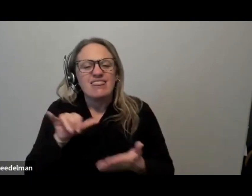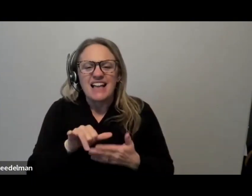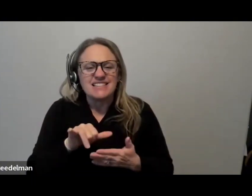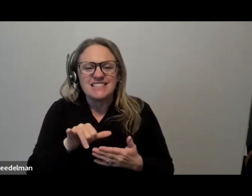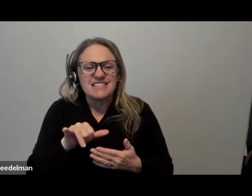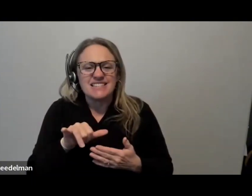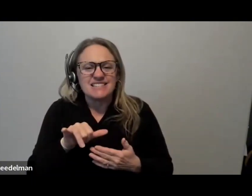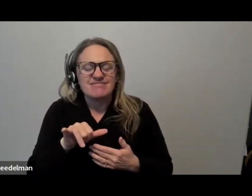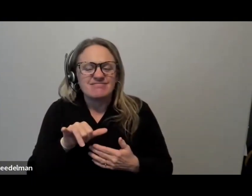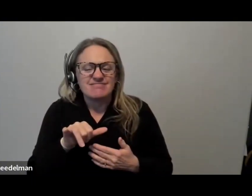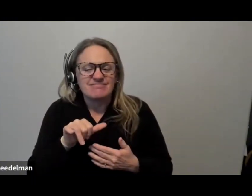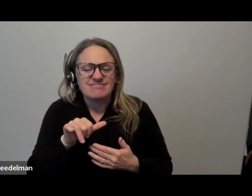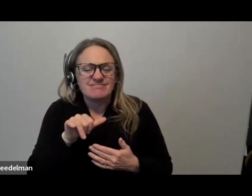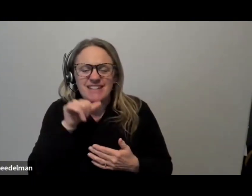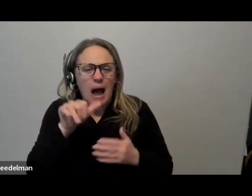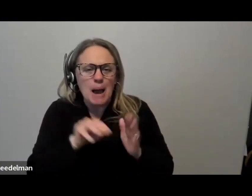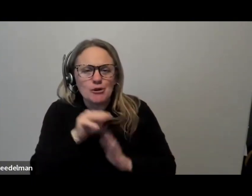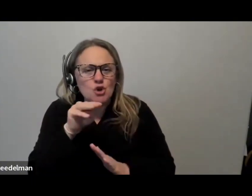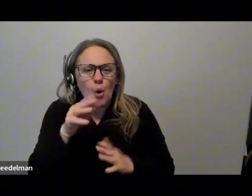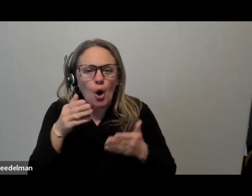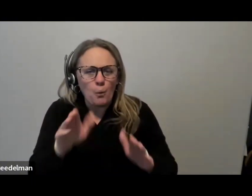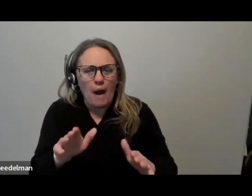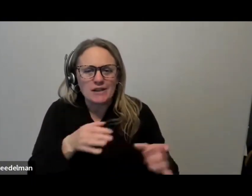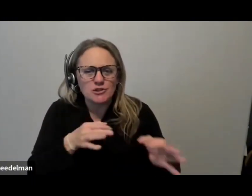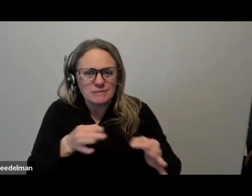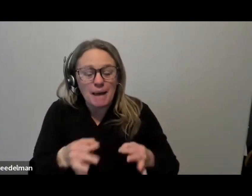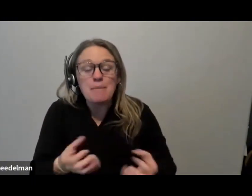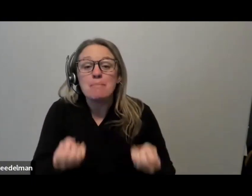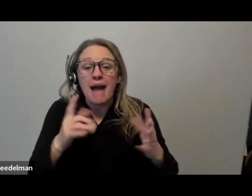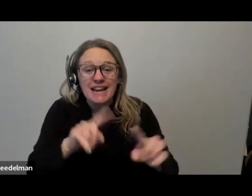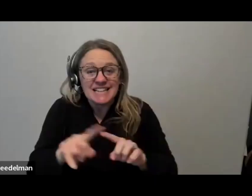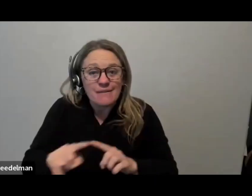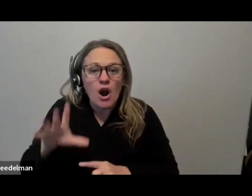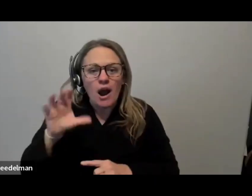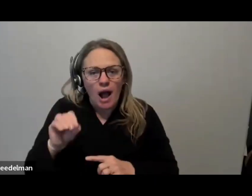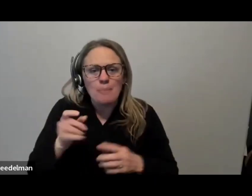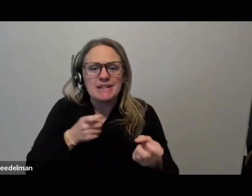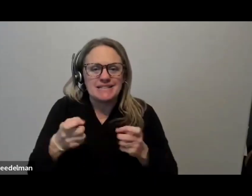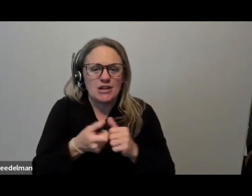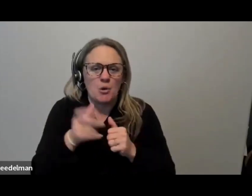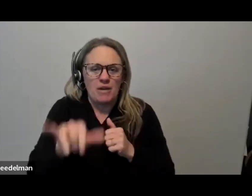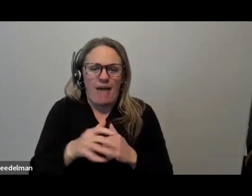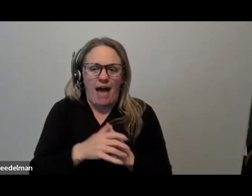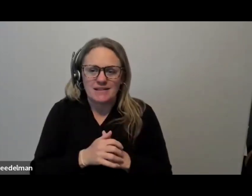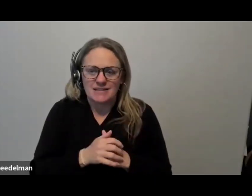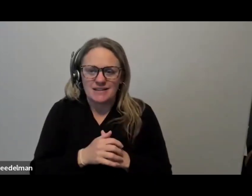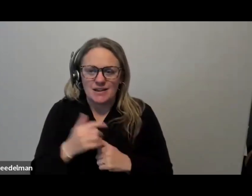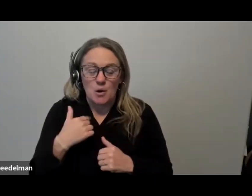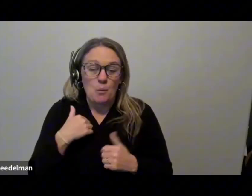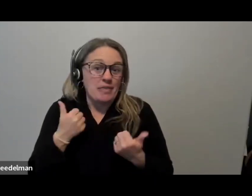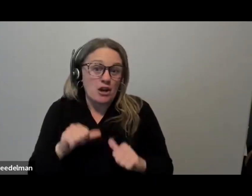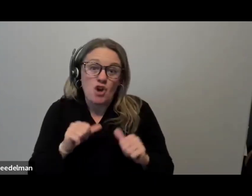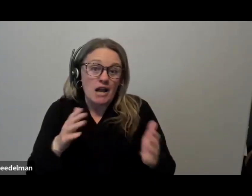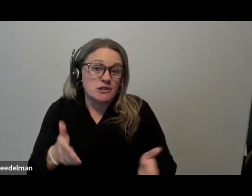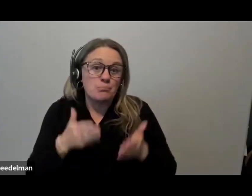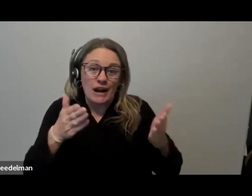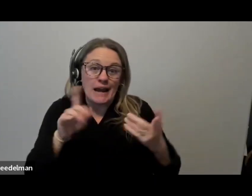so many different companies and different people out there are dealing with when they try to bring that up to their leadership and get that buy-in.